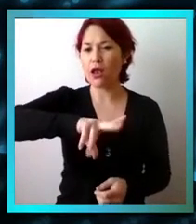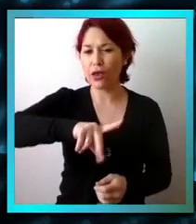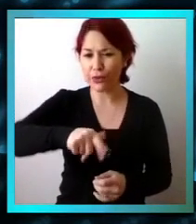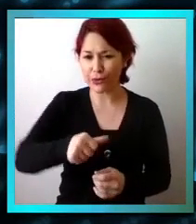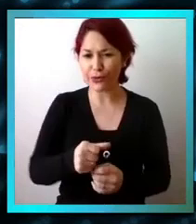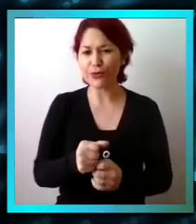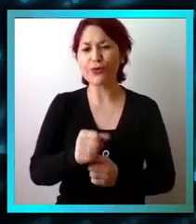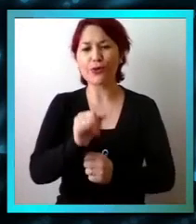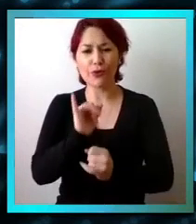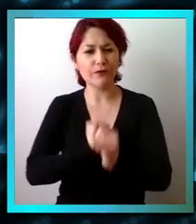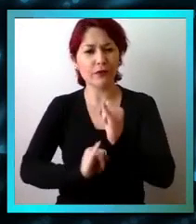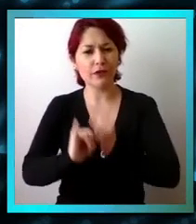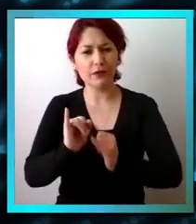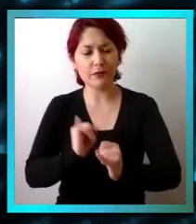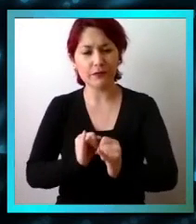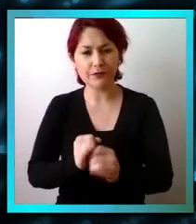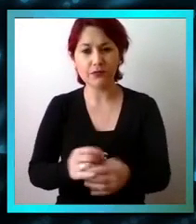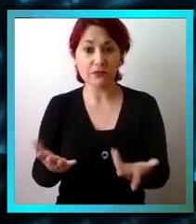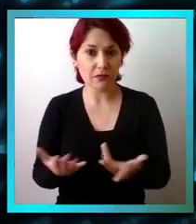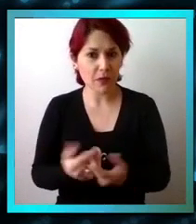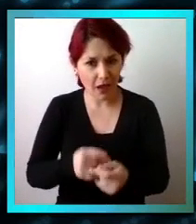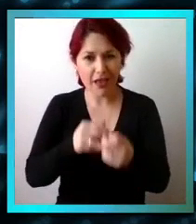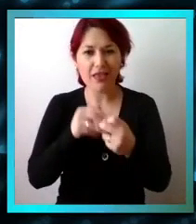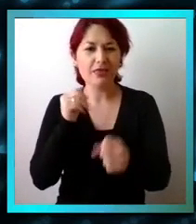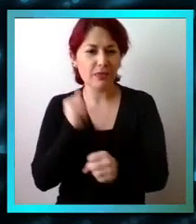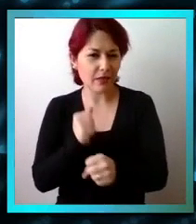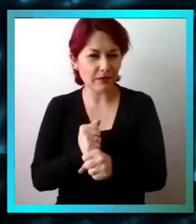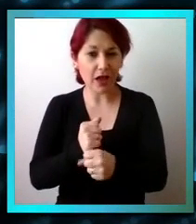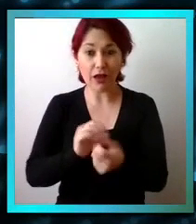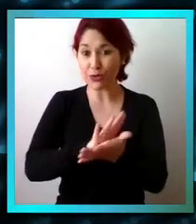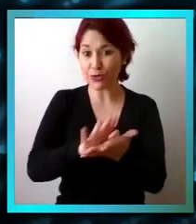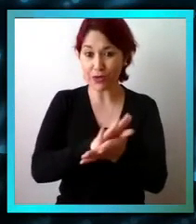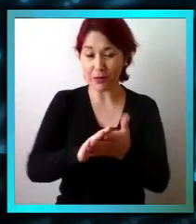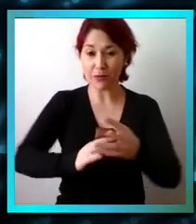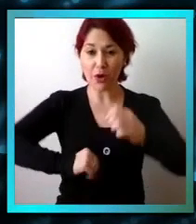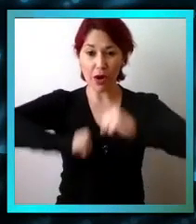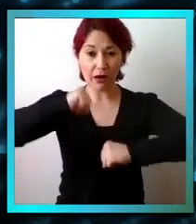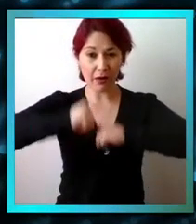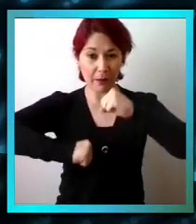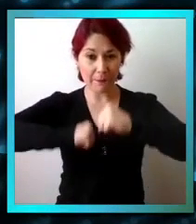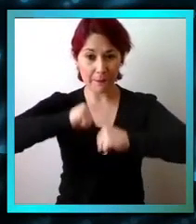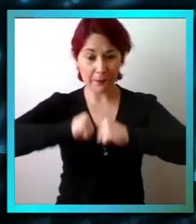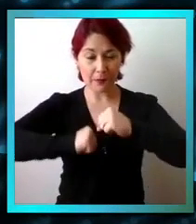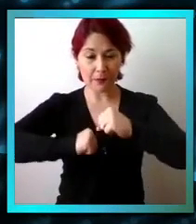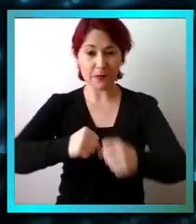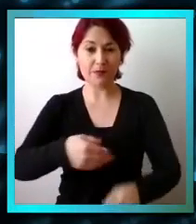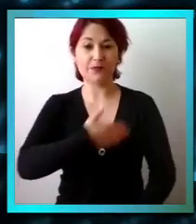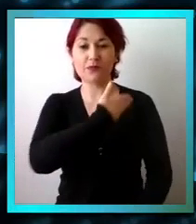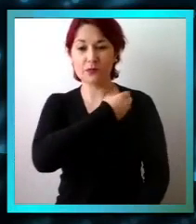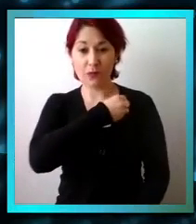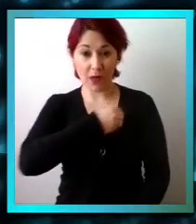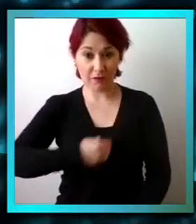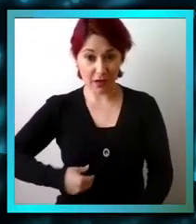to earn money uh or any kind of information and actually uh it's more complicated